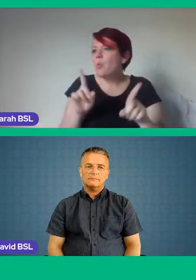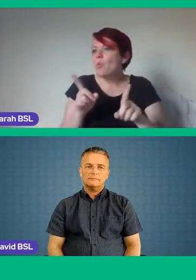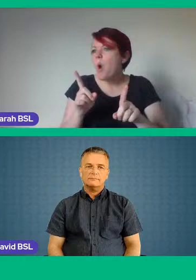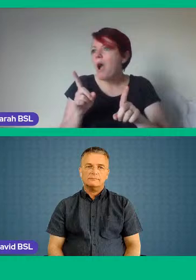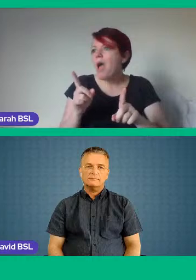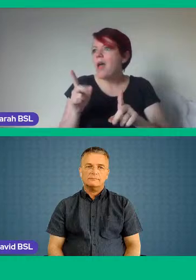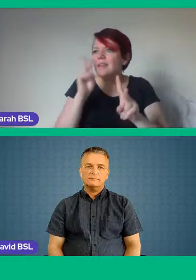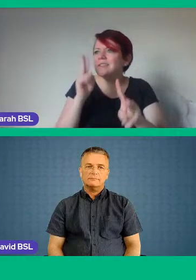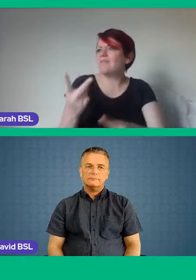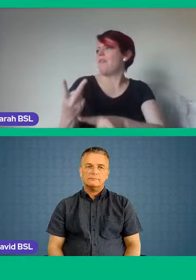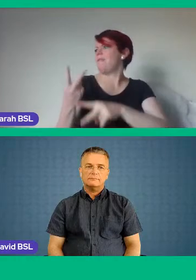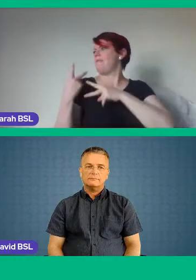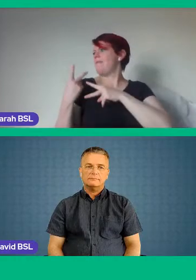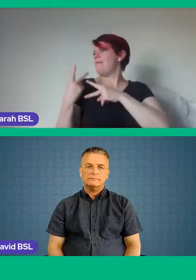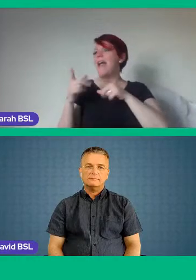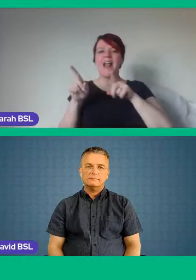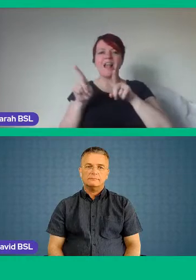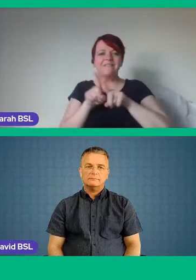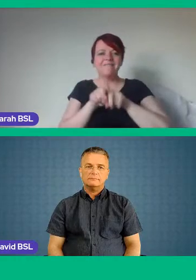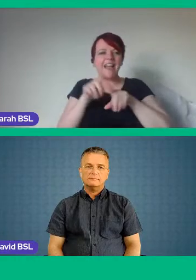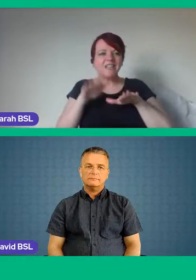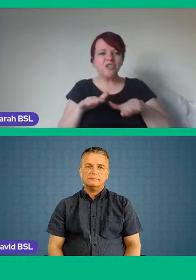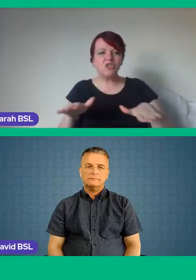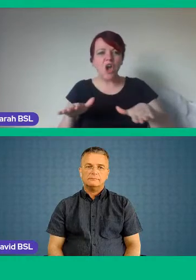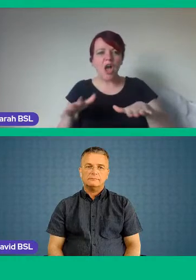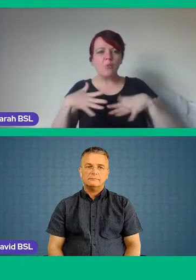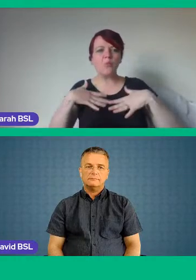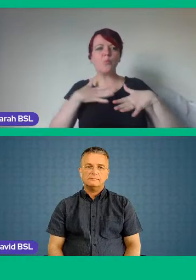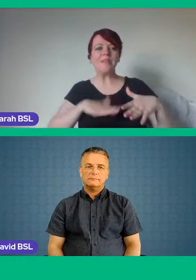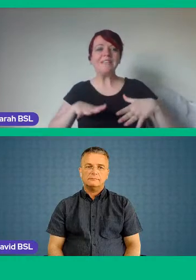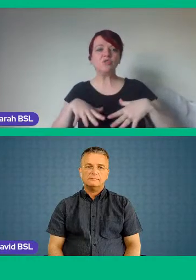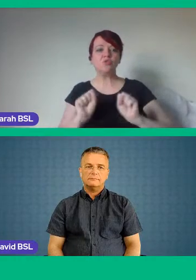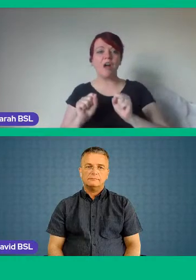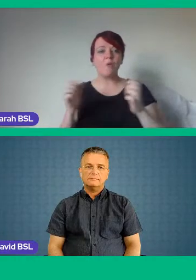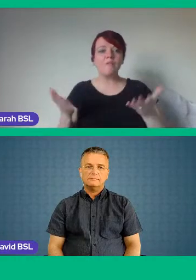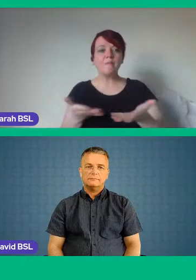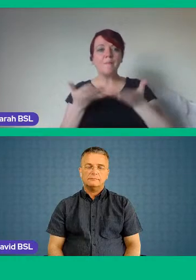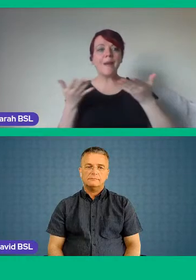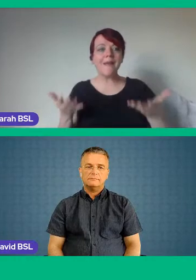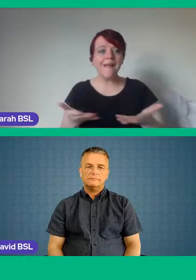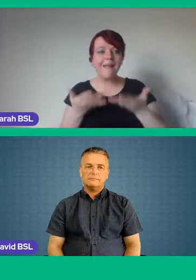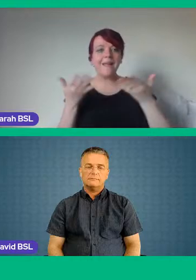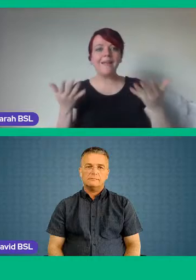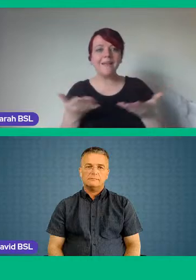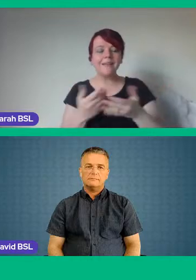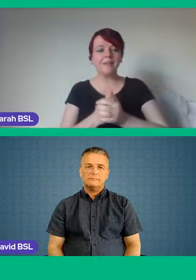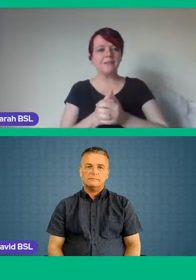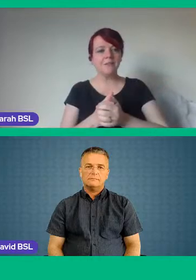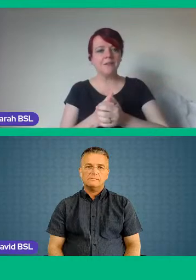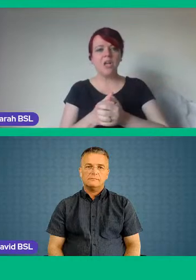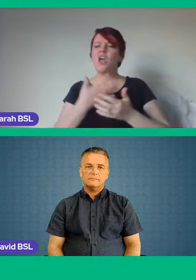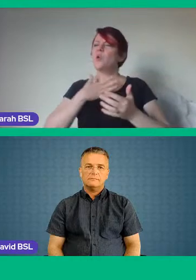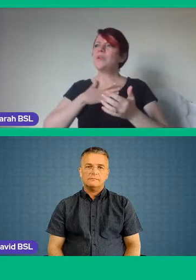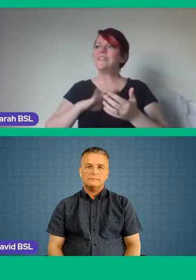Let's connect as humans, let's find out what we are interested in, let's go back to that childlike quality of play,